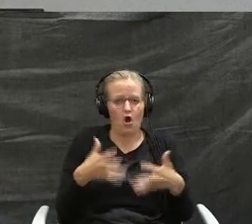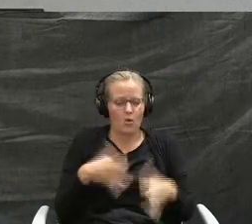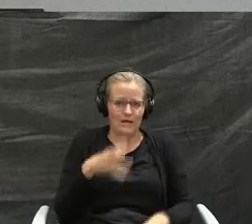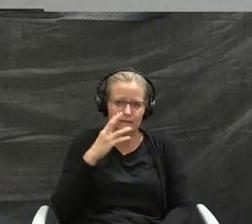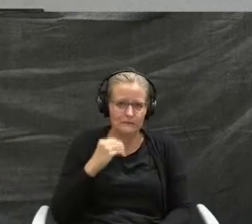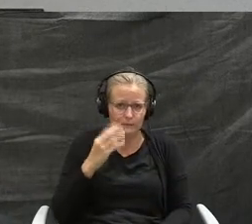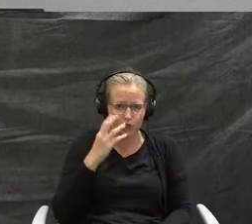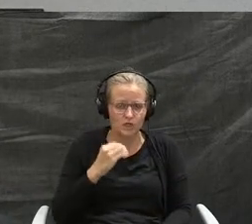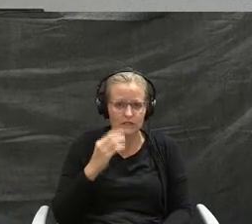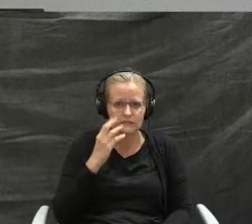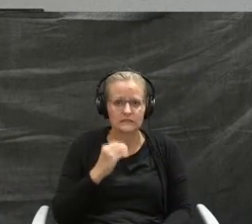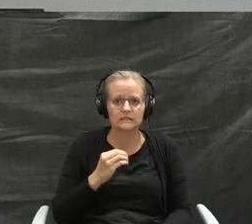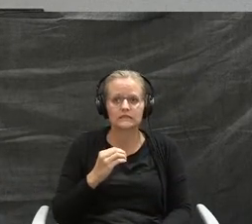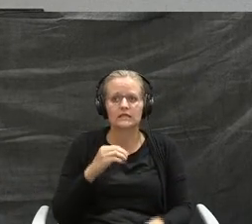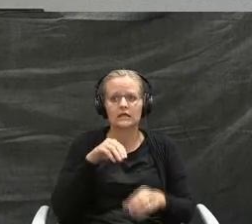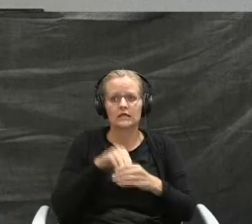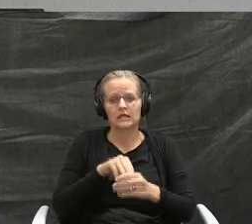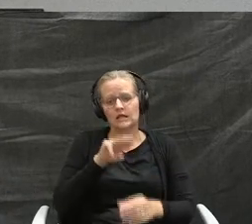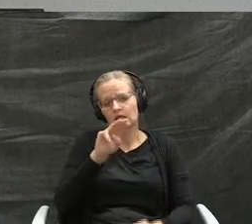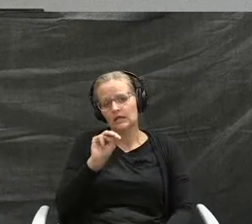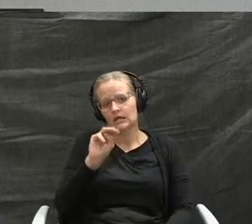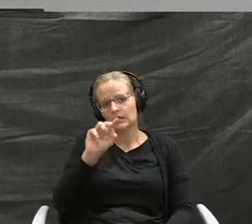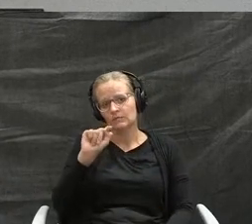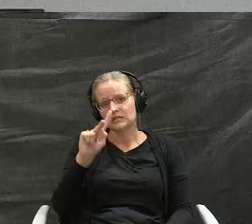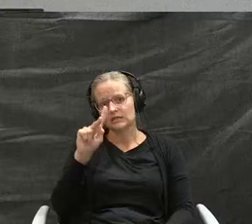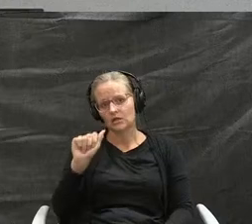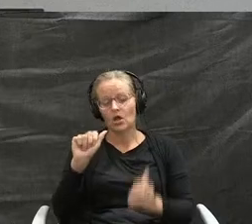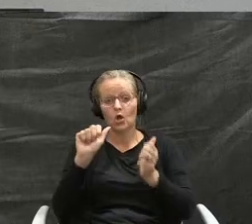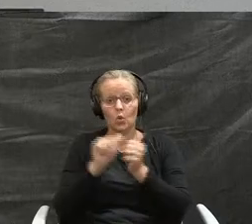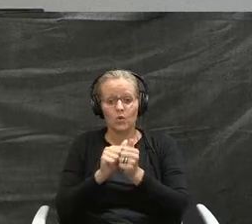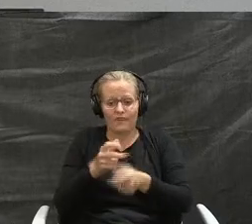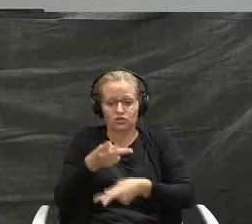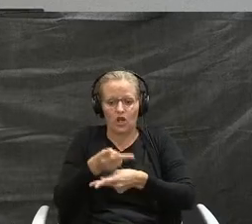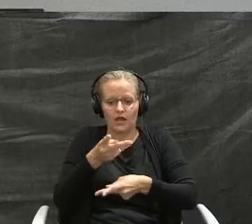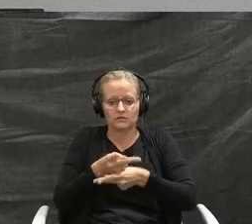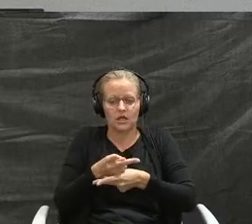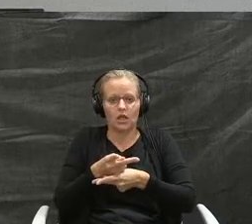closure, and we had no cases of the virus during that time,